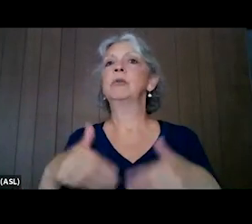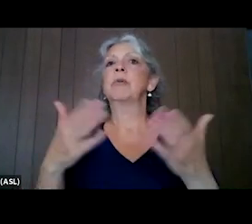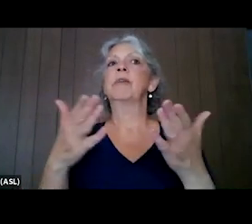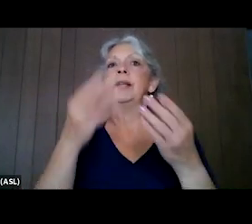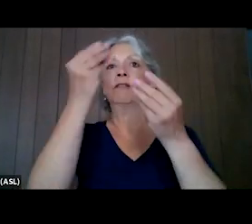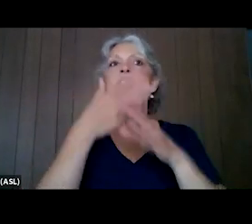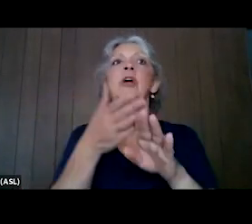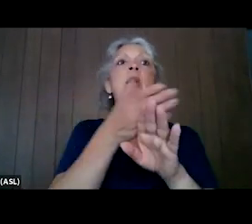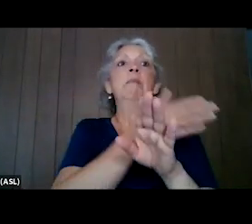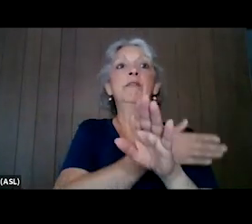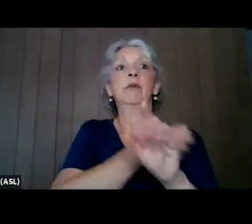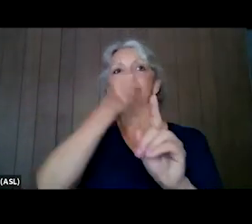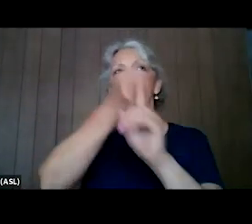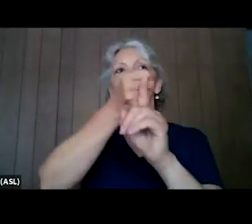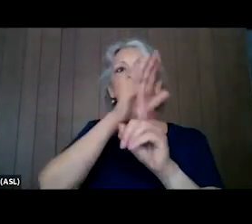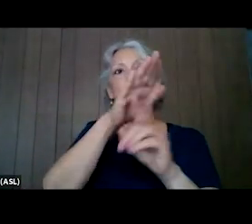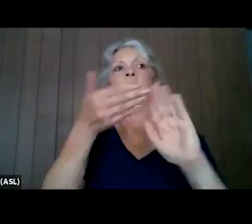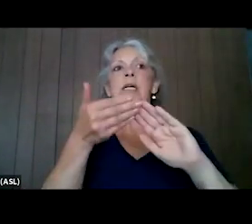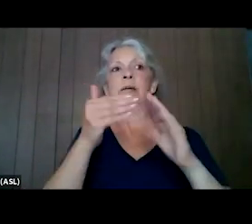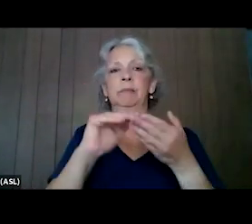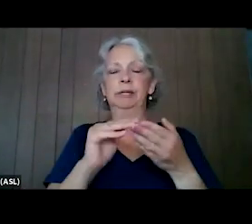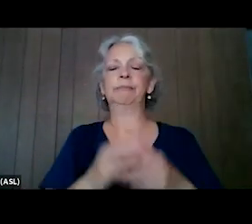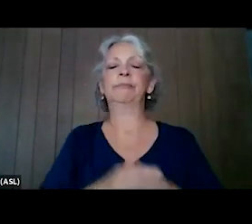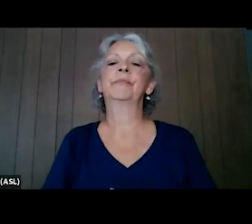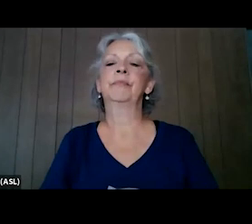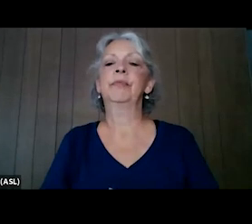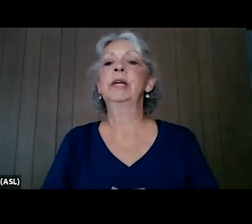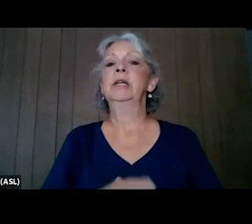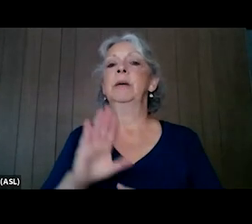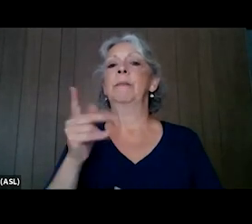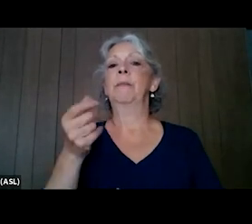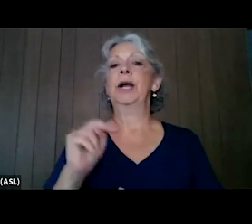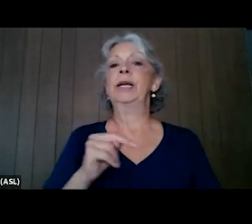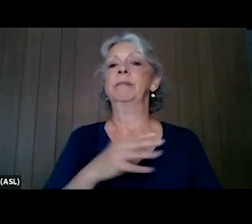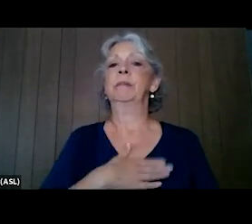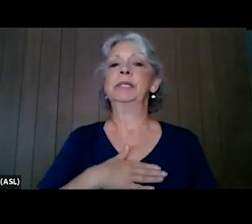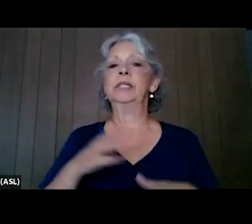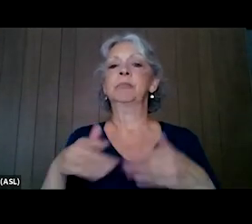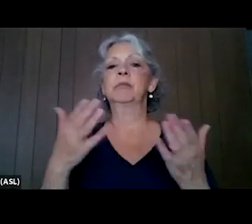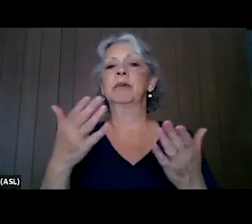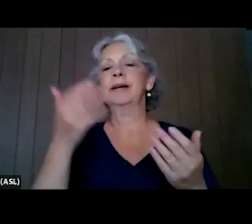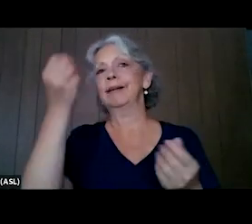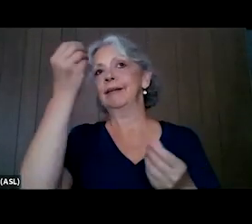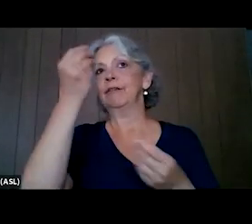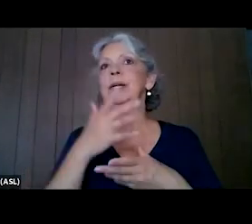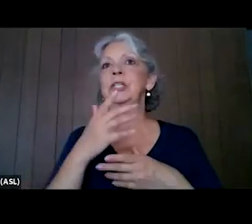before it's something that you have to consider yourself. So Brian, feel free to, you know, provide any input on any of these myths and realities.